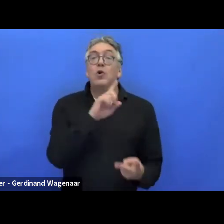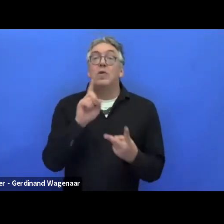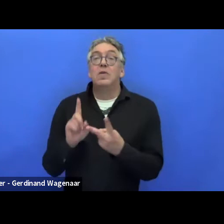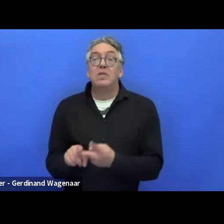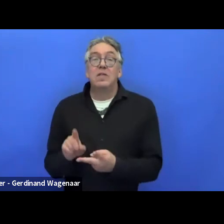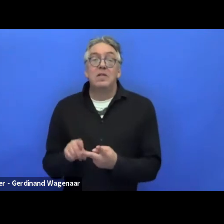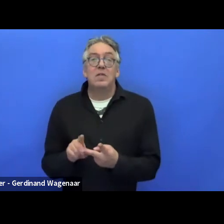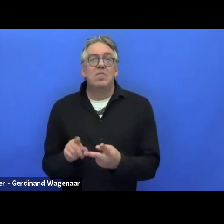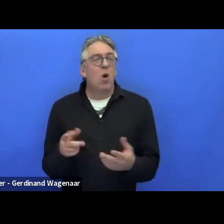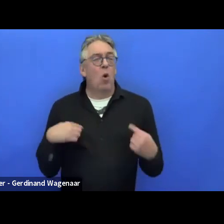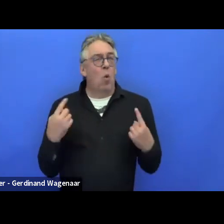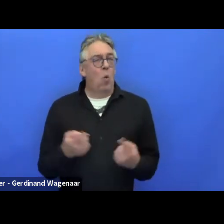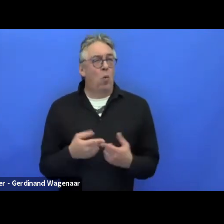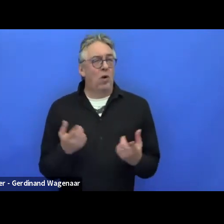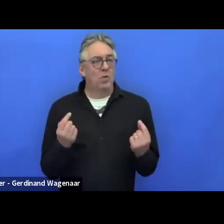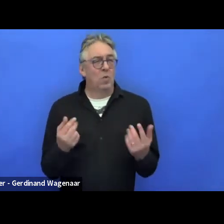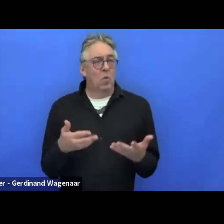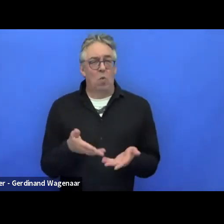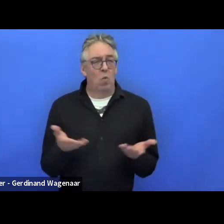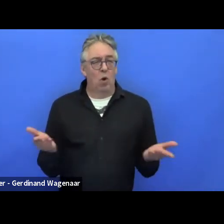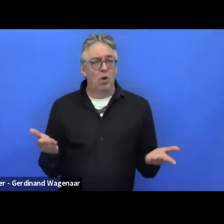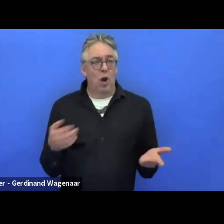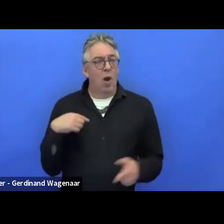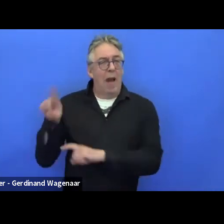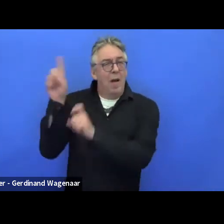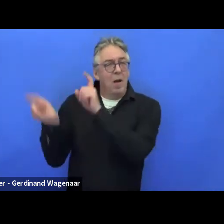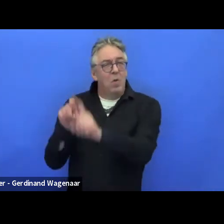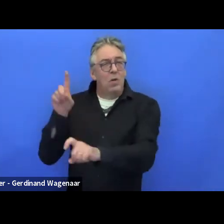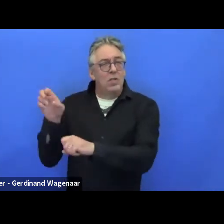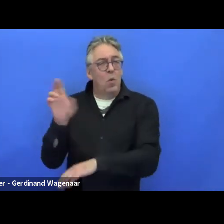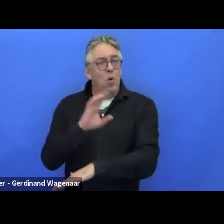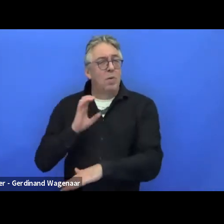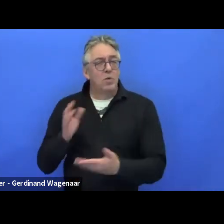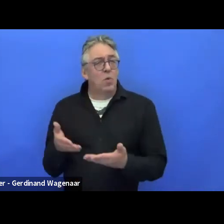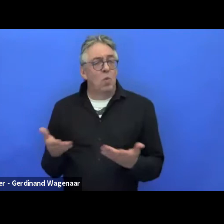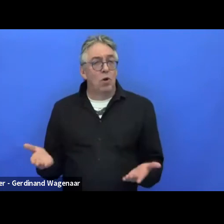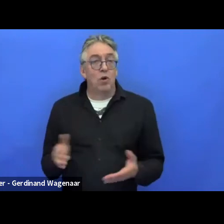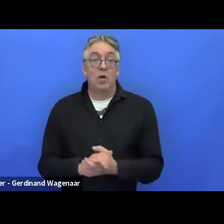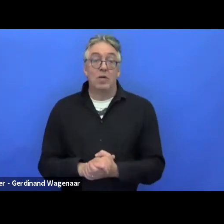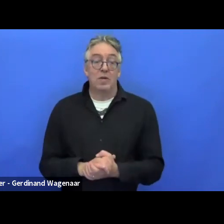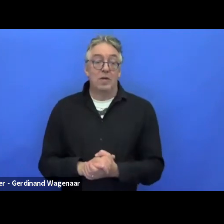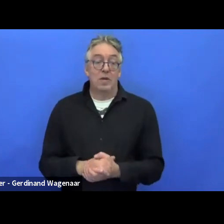what she asked the Commission about. So the Ombudsman invited the Commission to seek to adhere